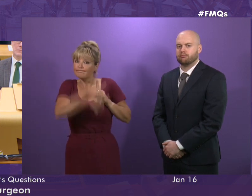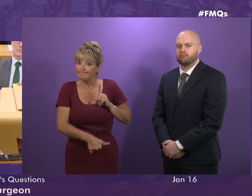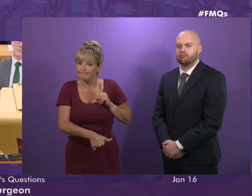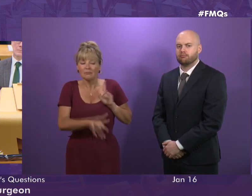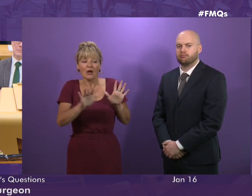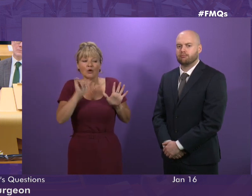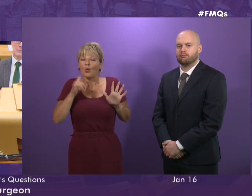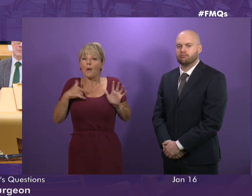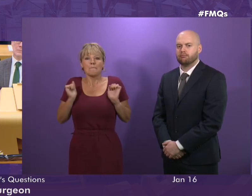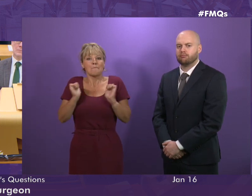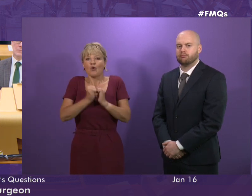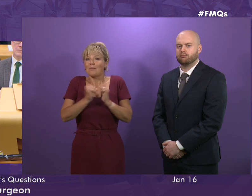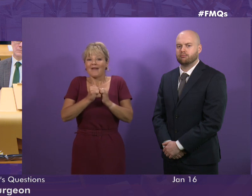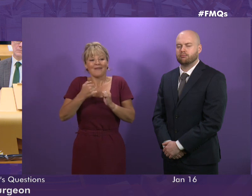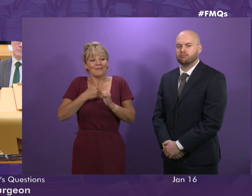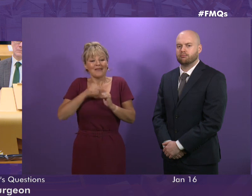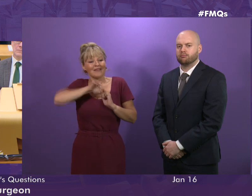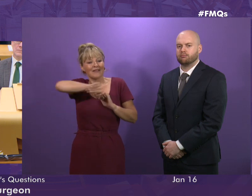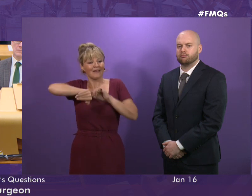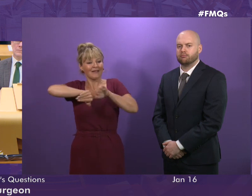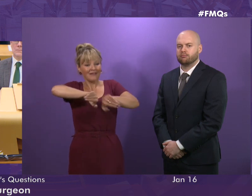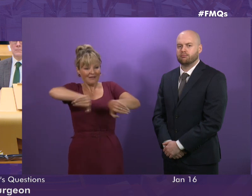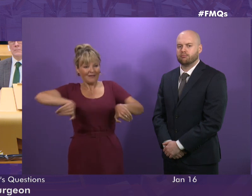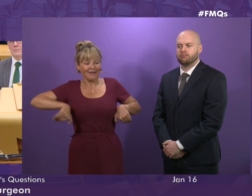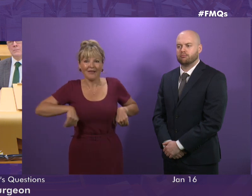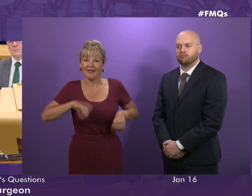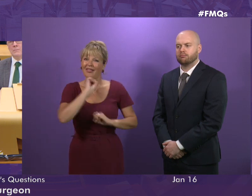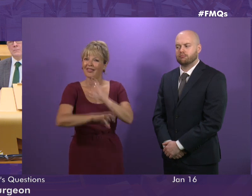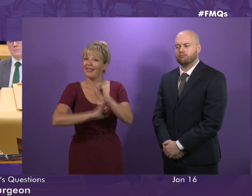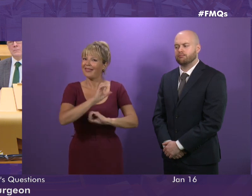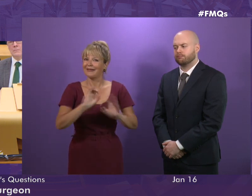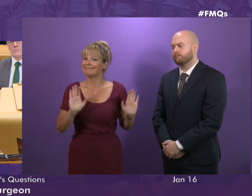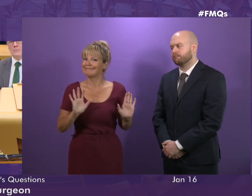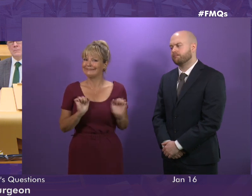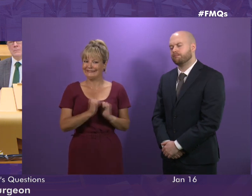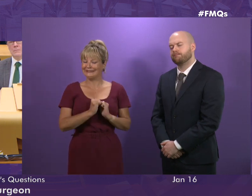me to step into the Lord Advocate’s shoes on the decisions that are made, which are